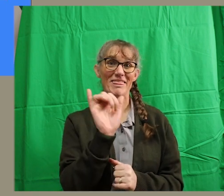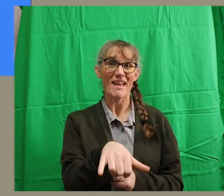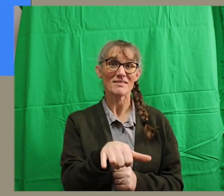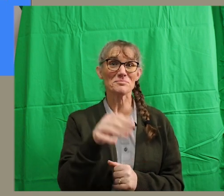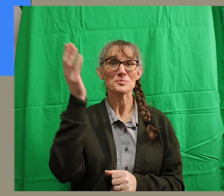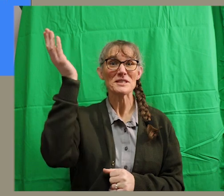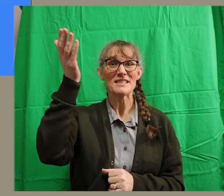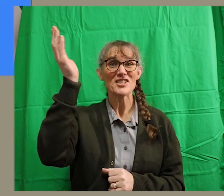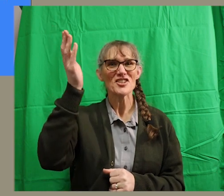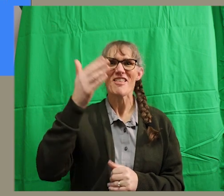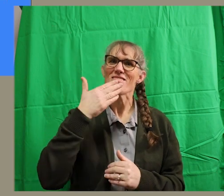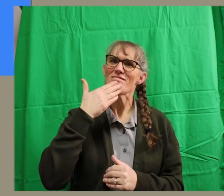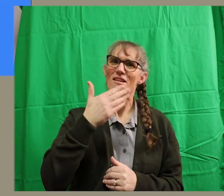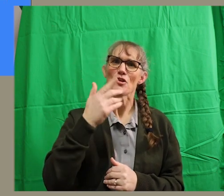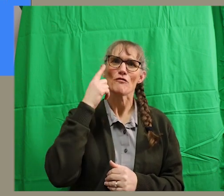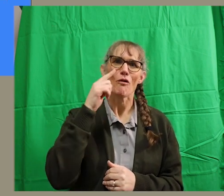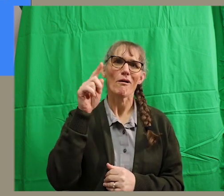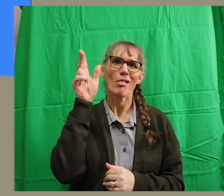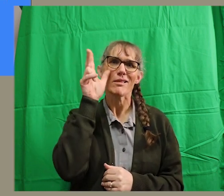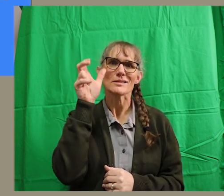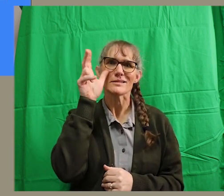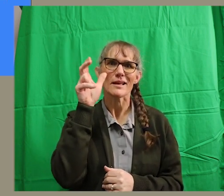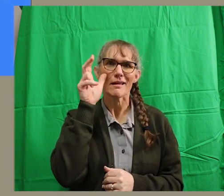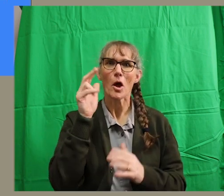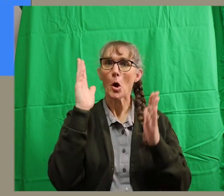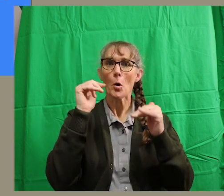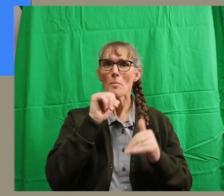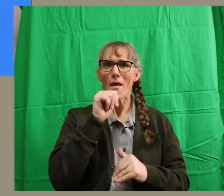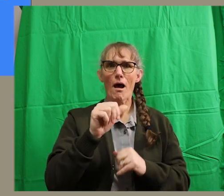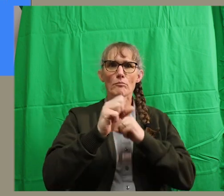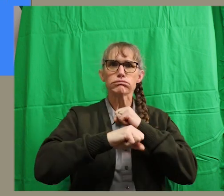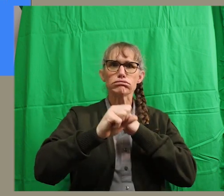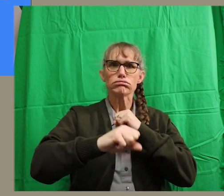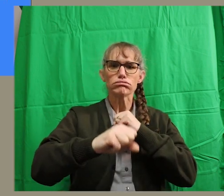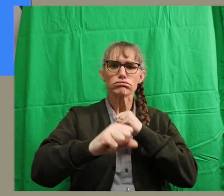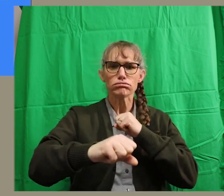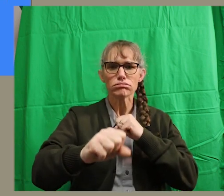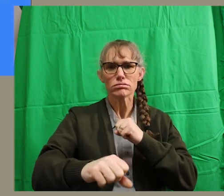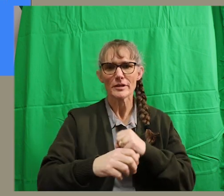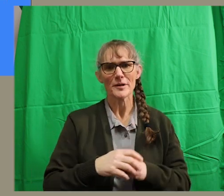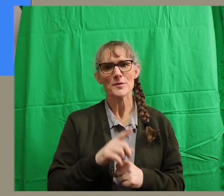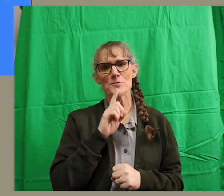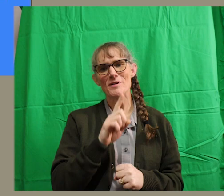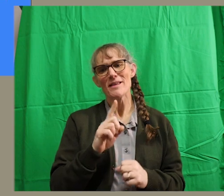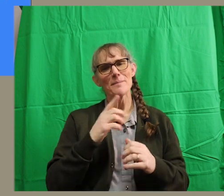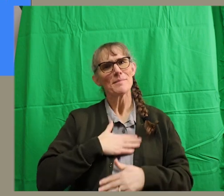So, that's my whole presentation. Thank you so much for listening. I hope it wasn't too long and please ask me any questions that you have.